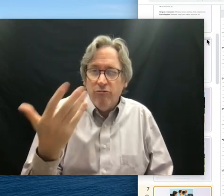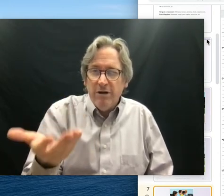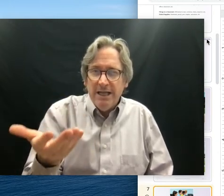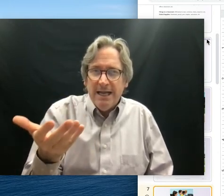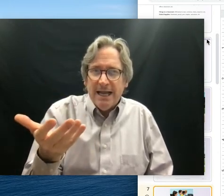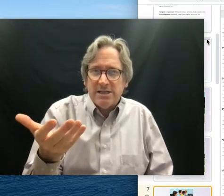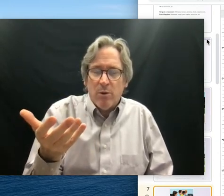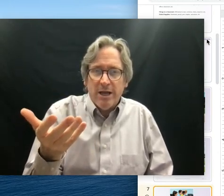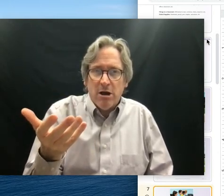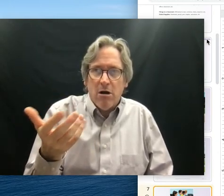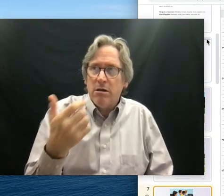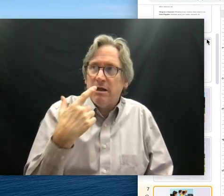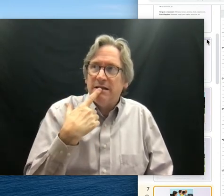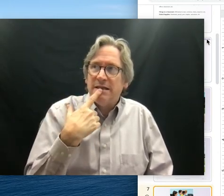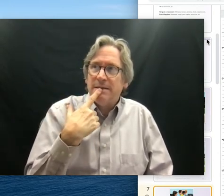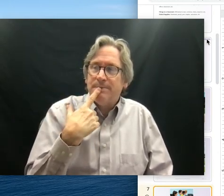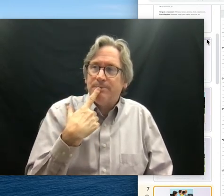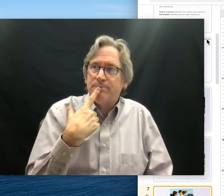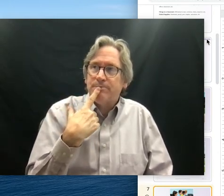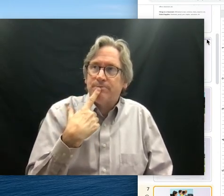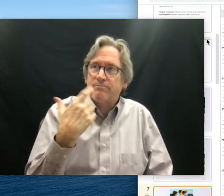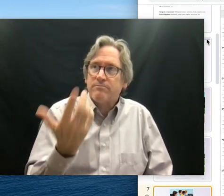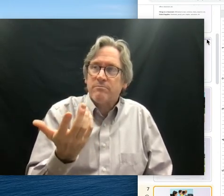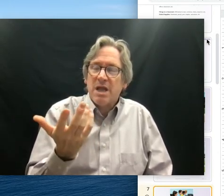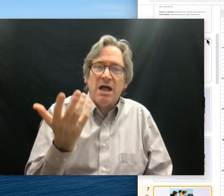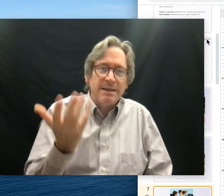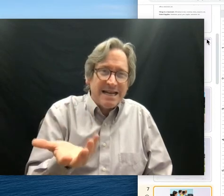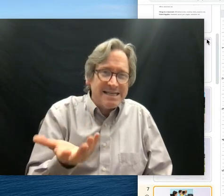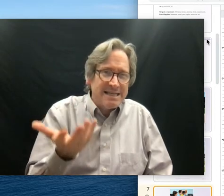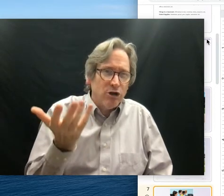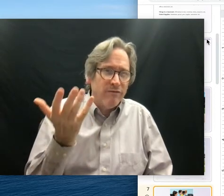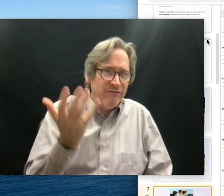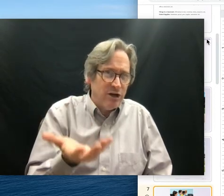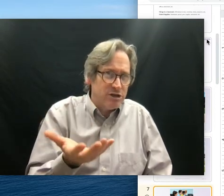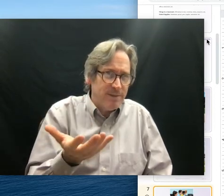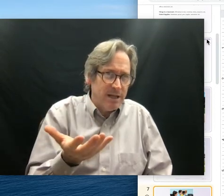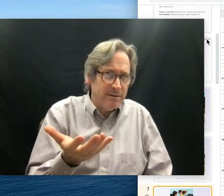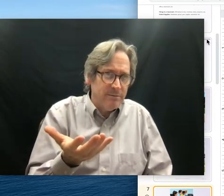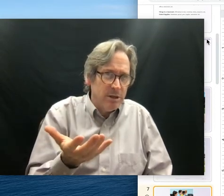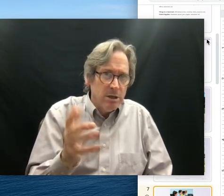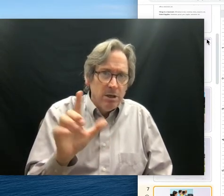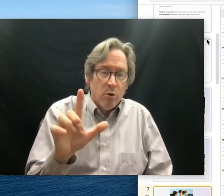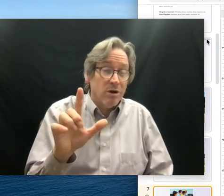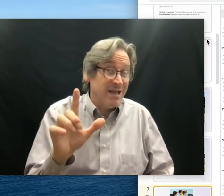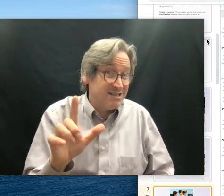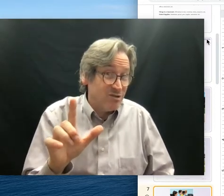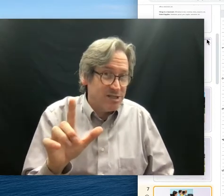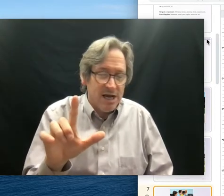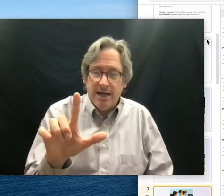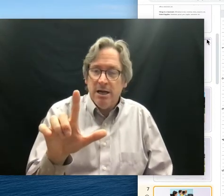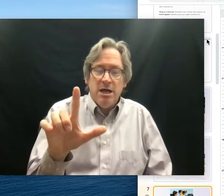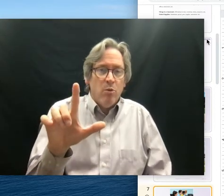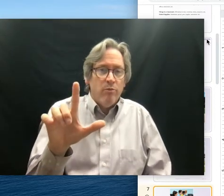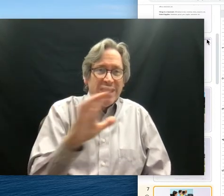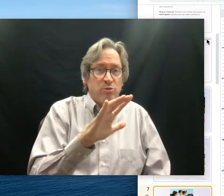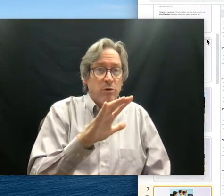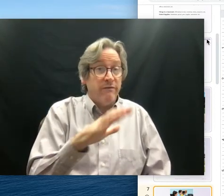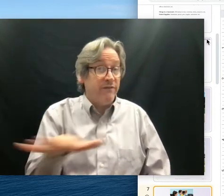really it's what we call a a lexical finger spelling or a lexical sign that's where the finger